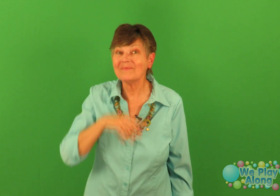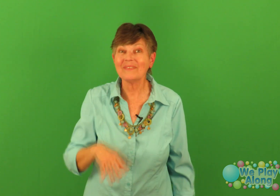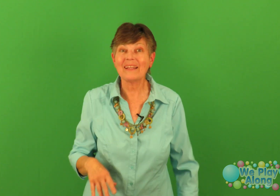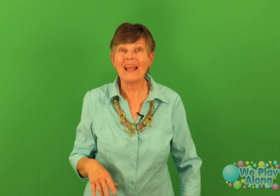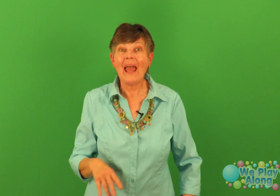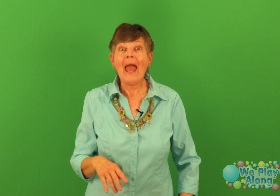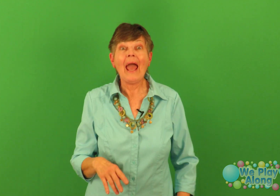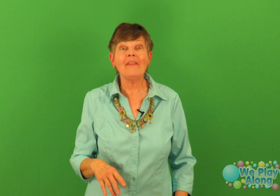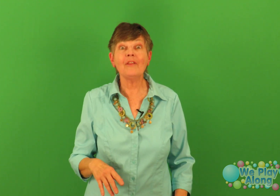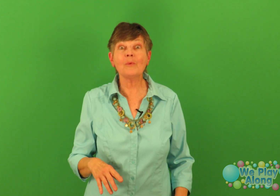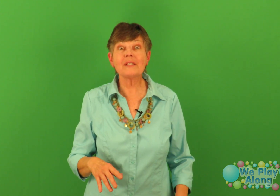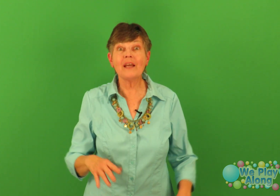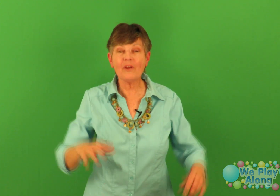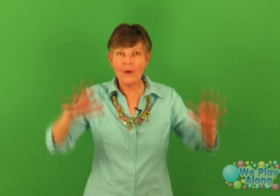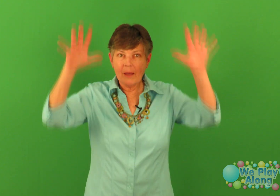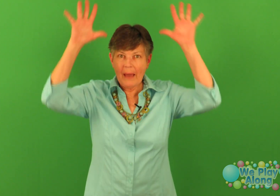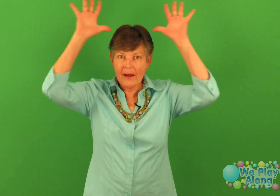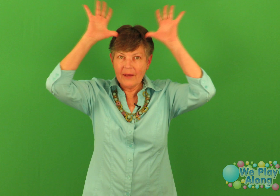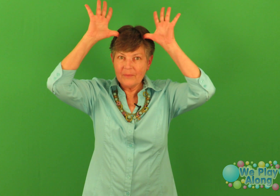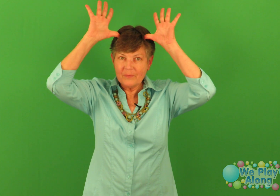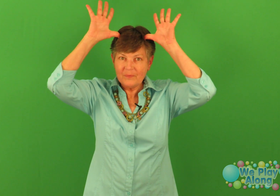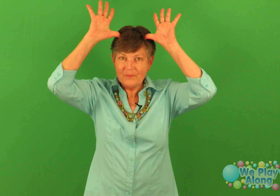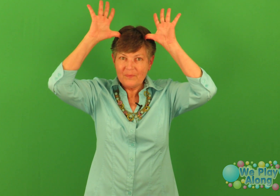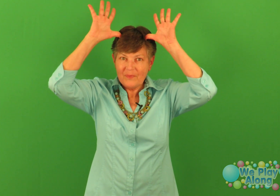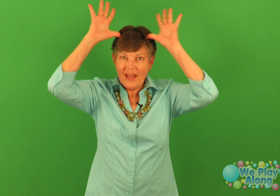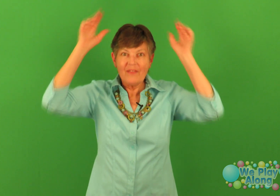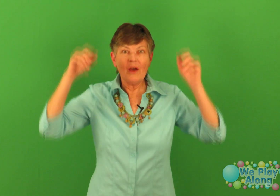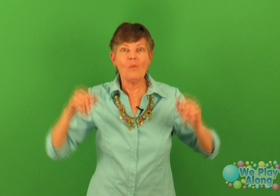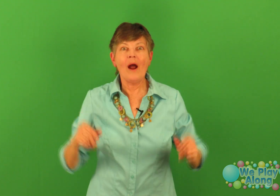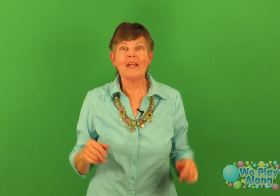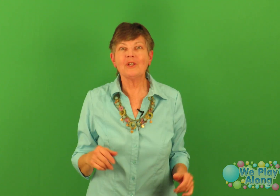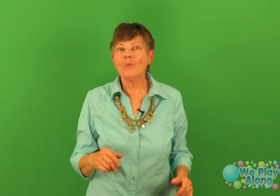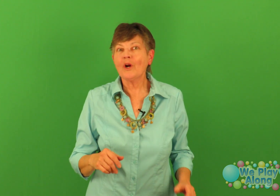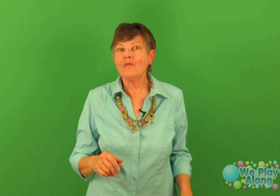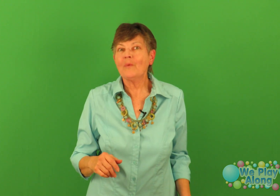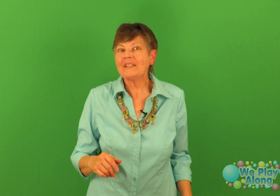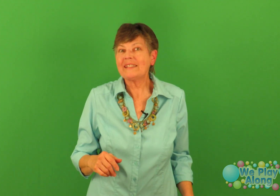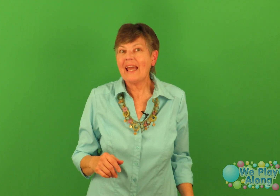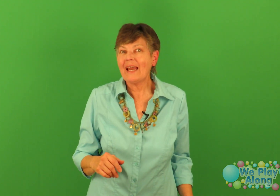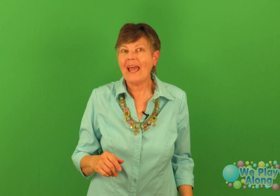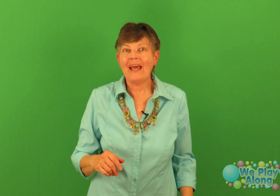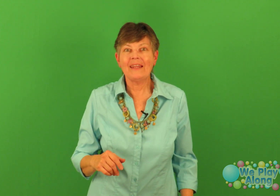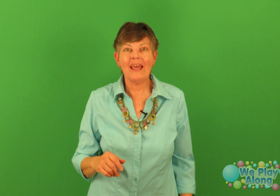and then there was another one about it that wanted to work with Santa and the